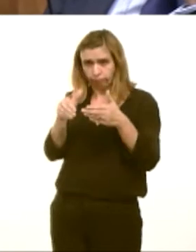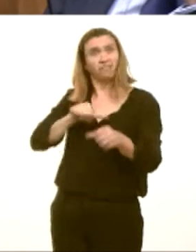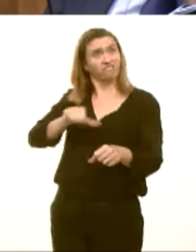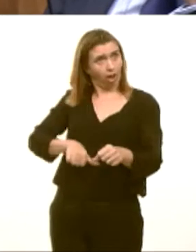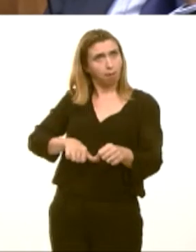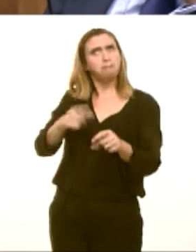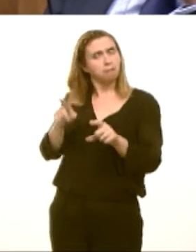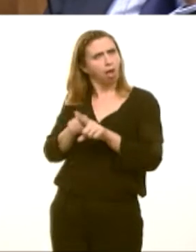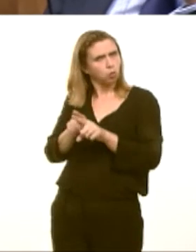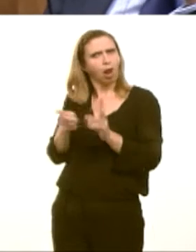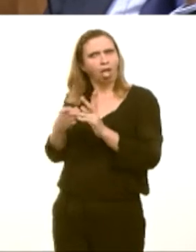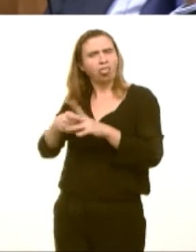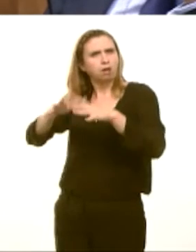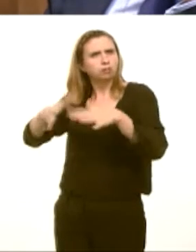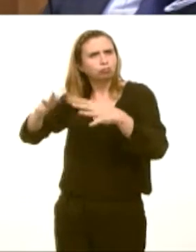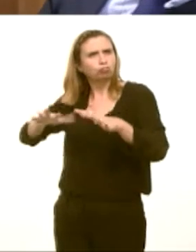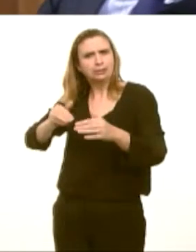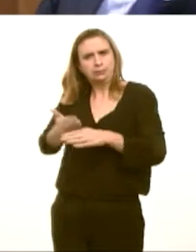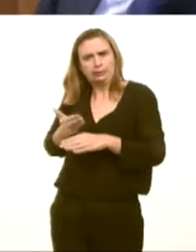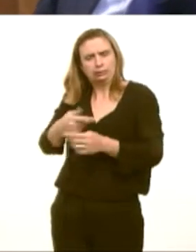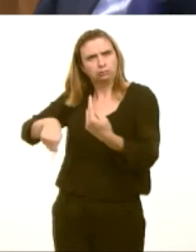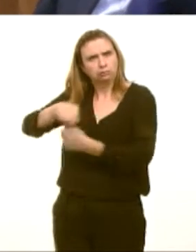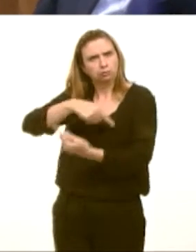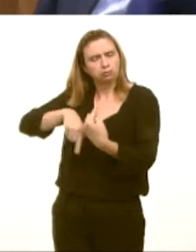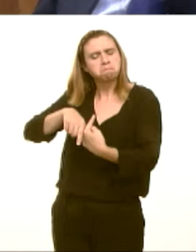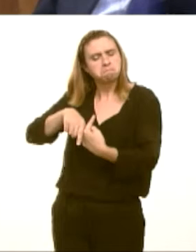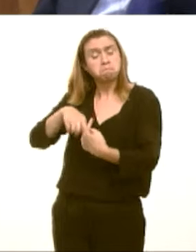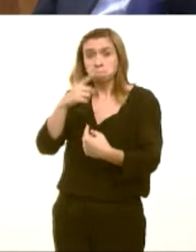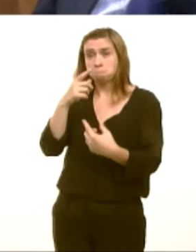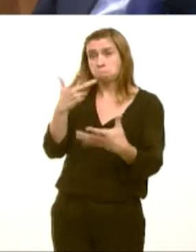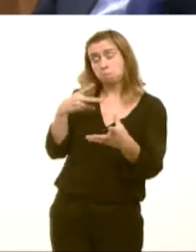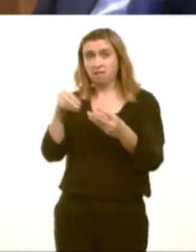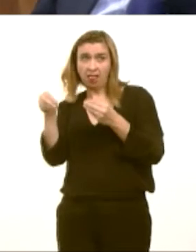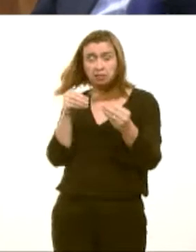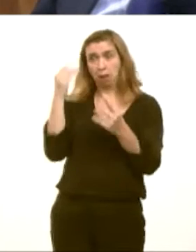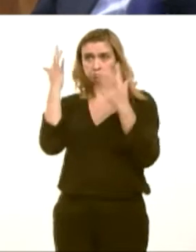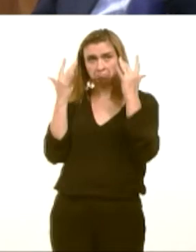What I can say to him is, of course, weíre prepared to be flexible to see how effective